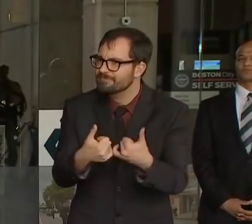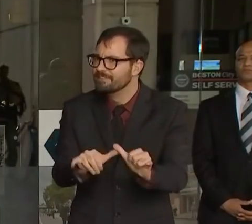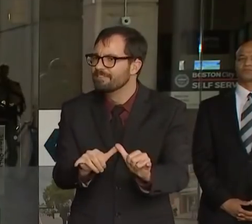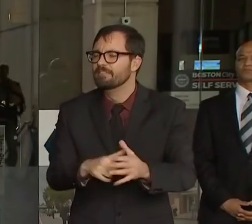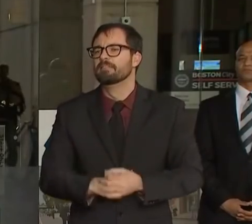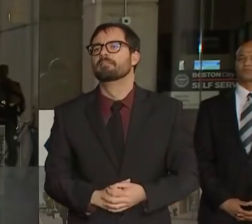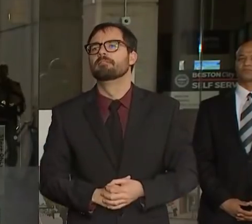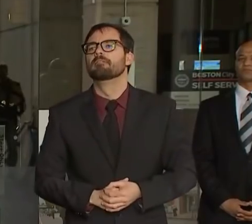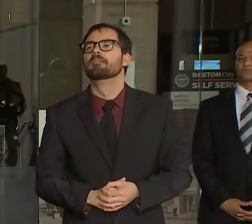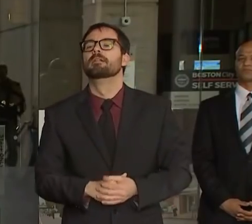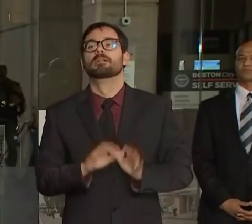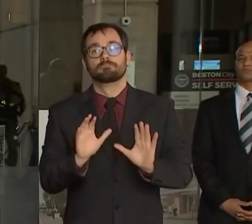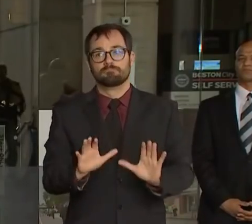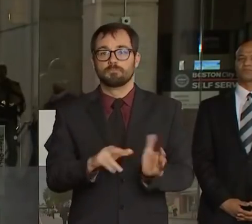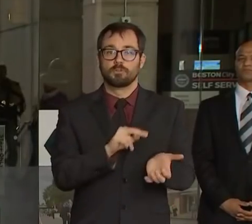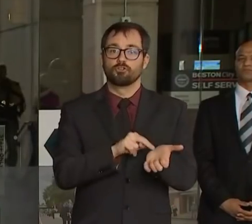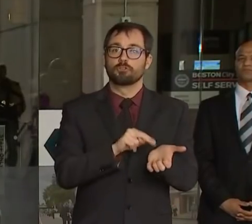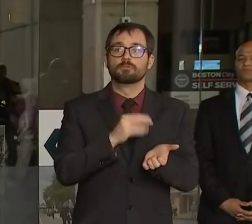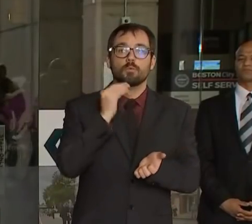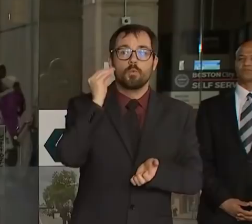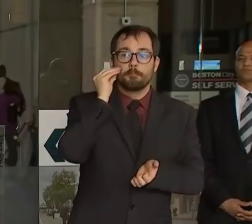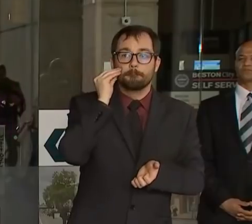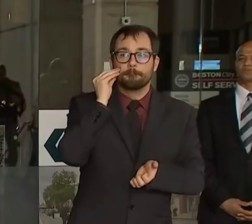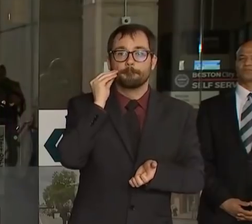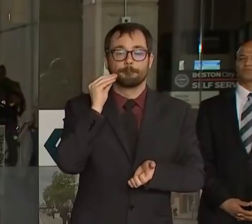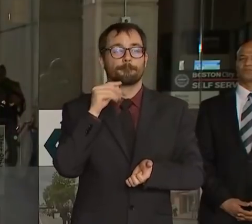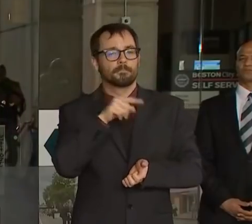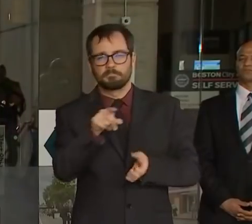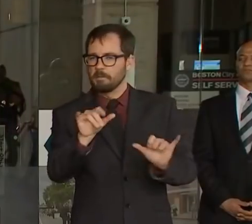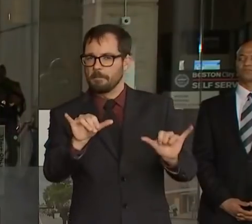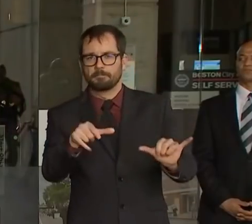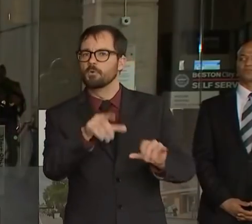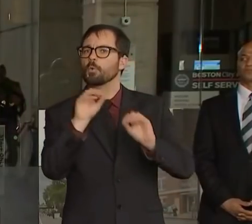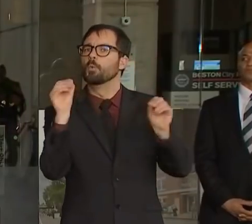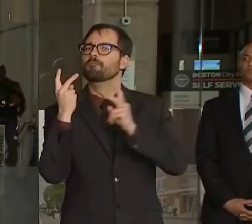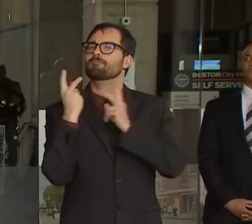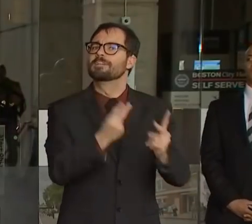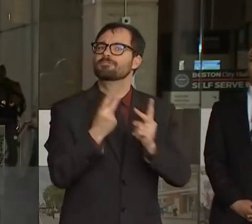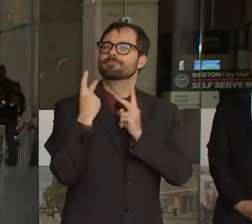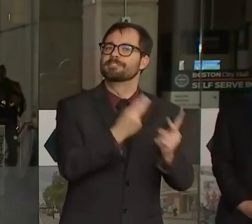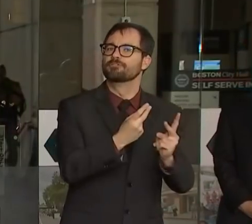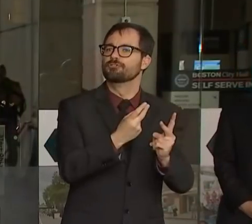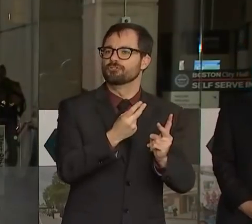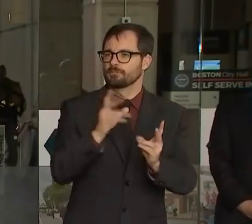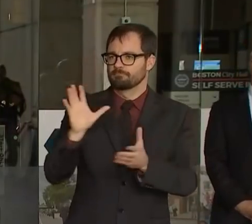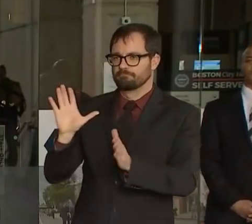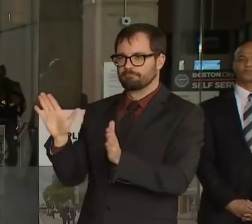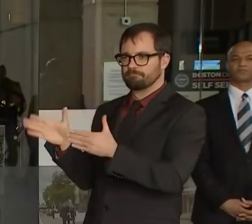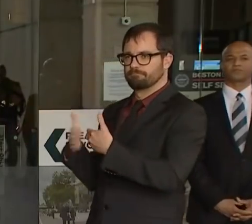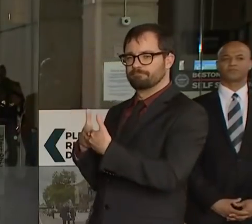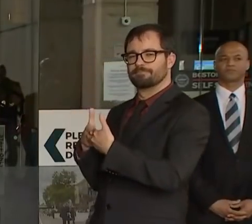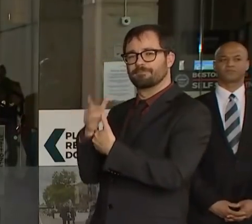IF THERE ANY QUESTIONS, PLEASE CALL 311. NURSING HOMES AND ASSISTED LIVING FACILITIES ARE NOT ALLOWING VISITORS.